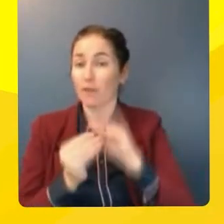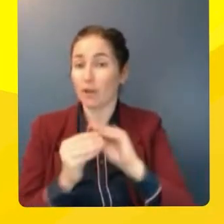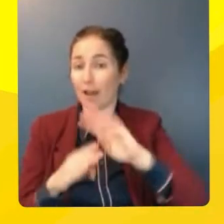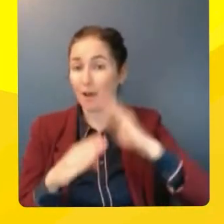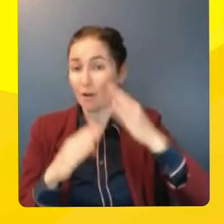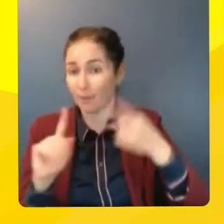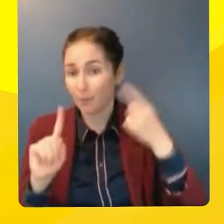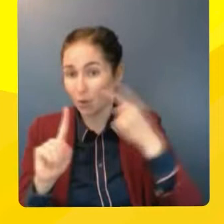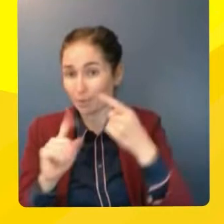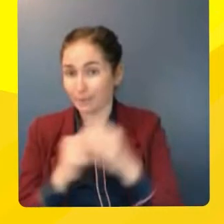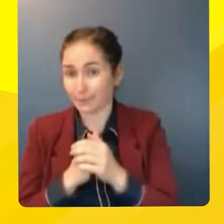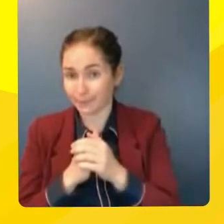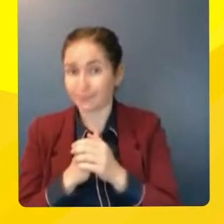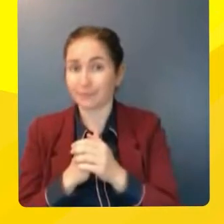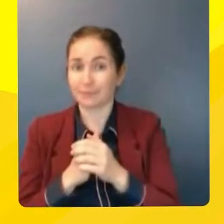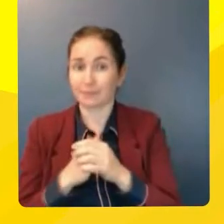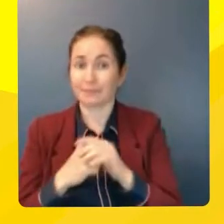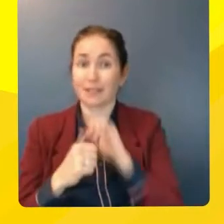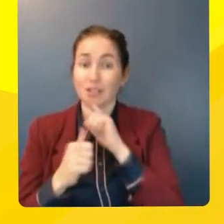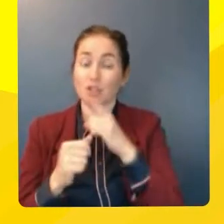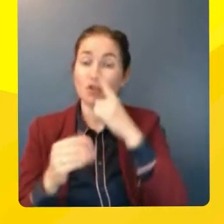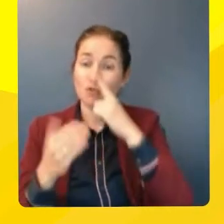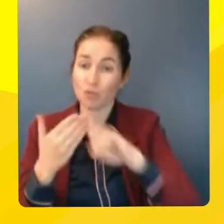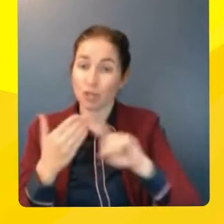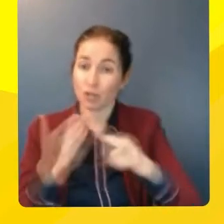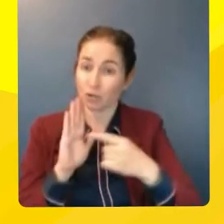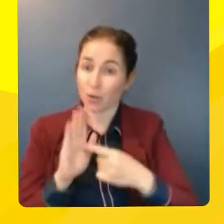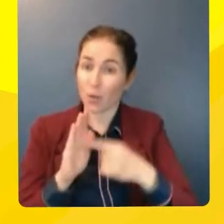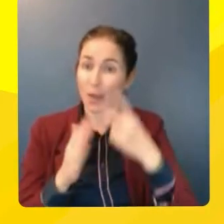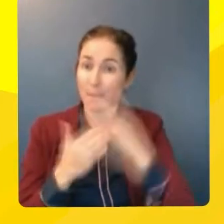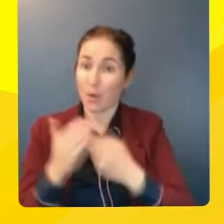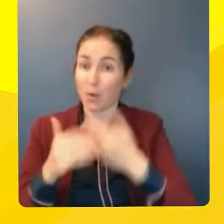Indeed, research has shown that both process goals and outcome